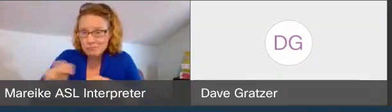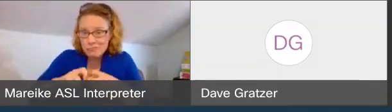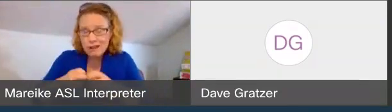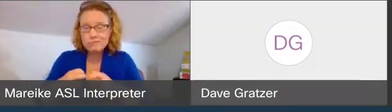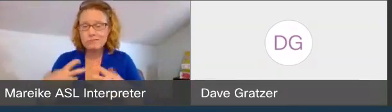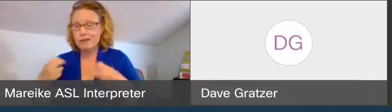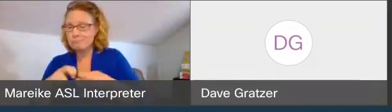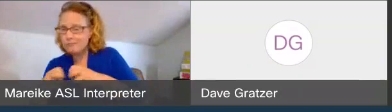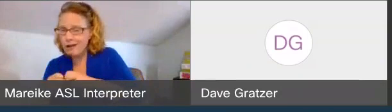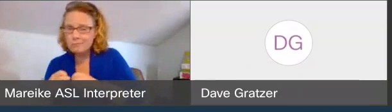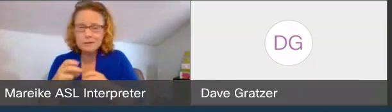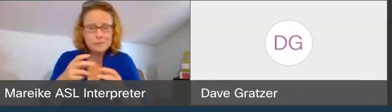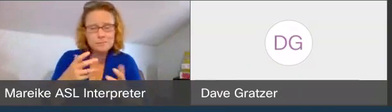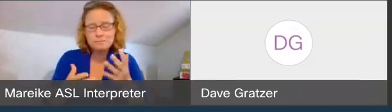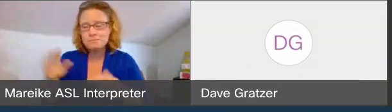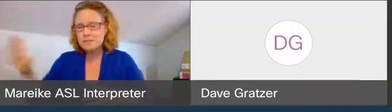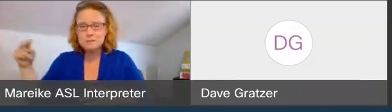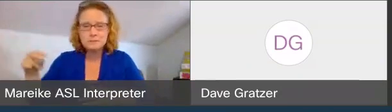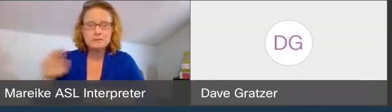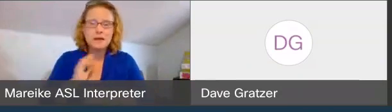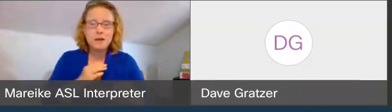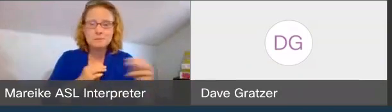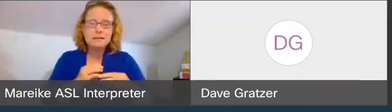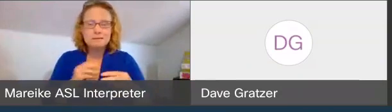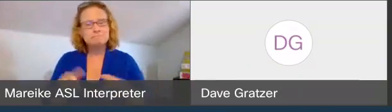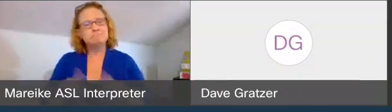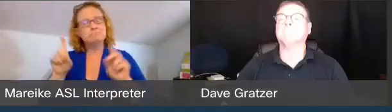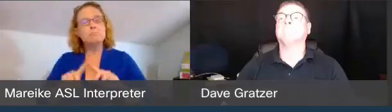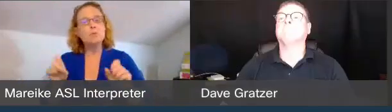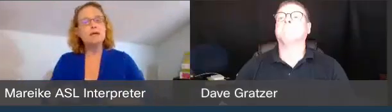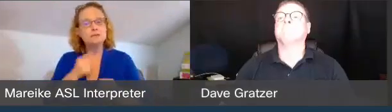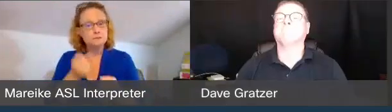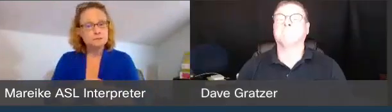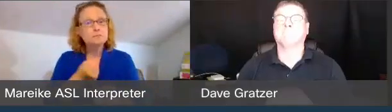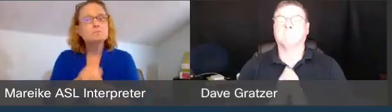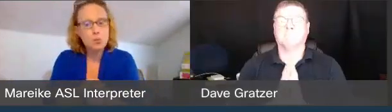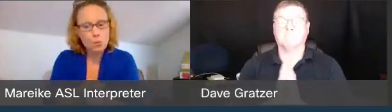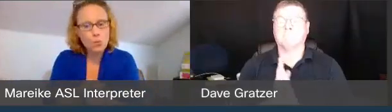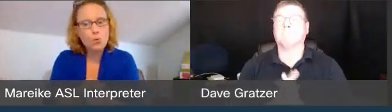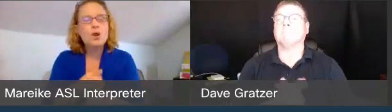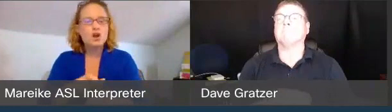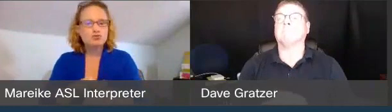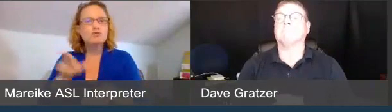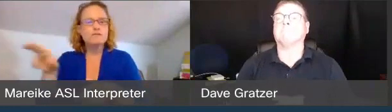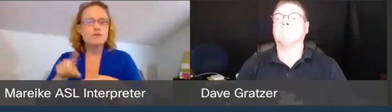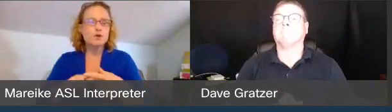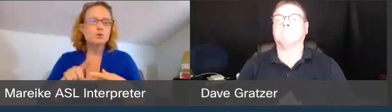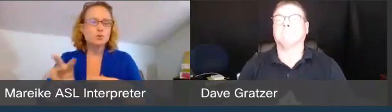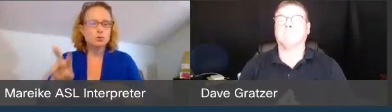We may see things a little bit differently but we can really support a referral to detox or to rehab